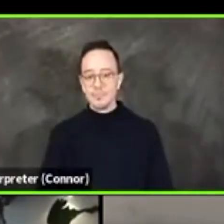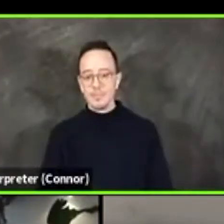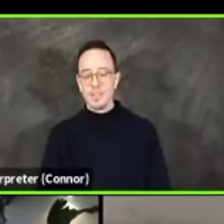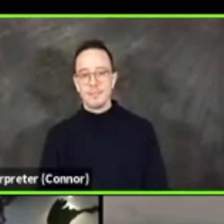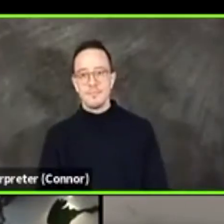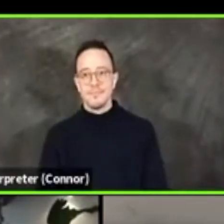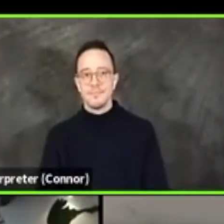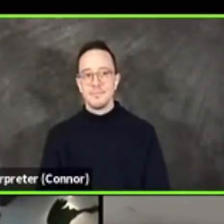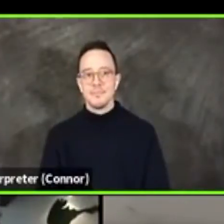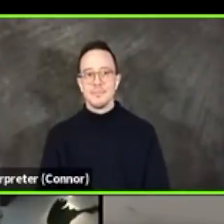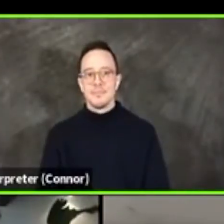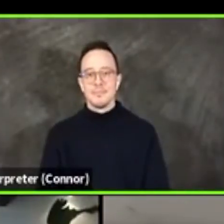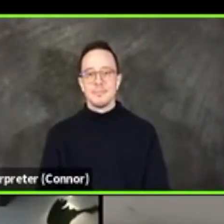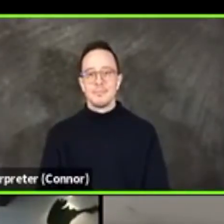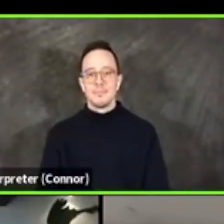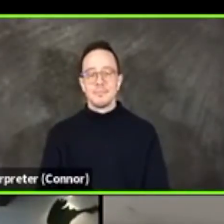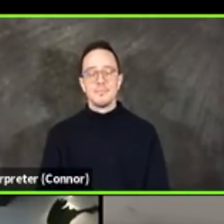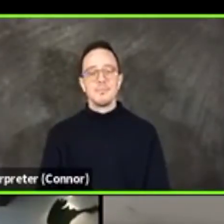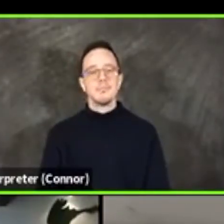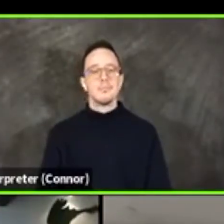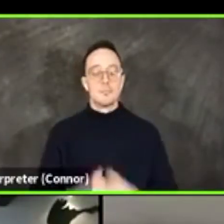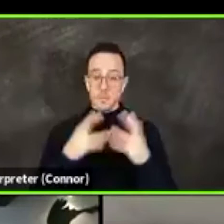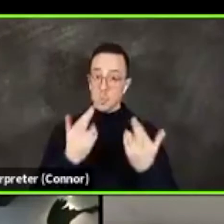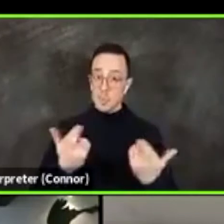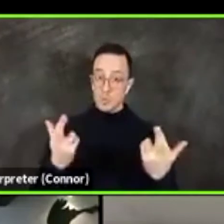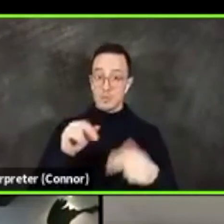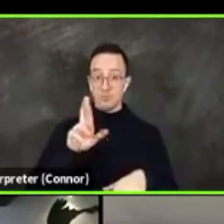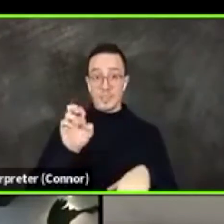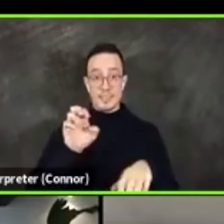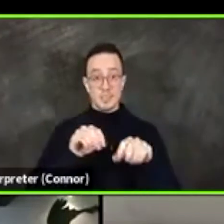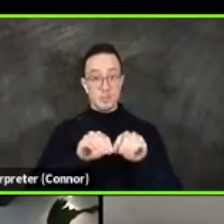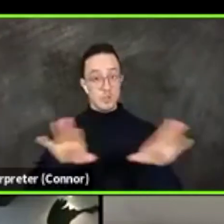BUT WHERE WAS I? RESOURCE, REDISTRIBUTION, AND YOU KNOW I THINK,